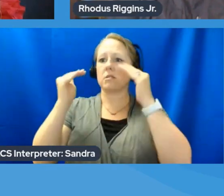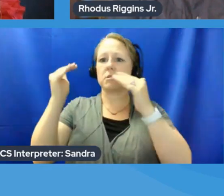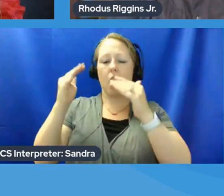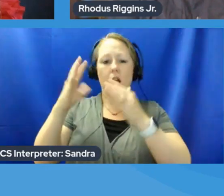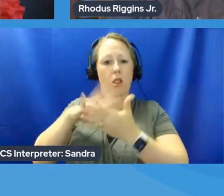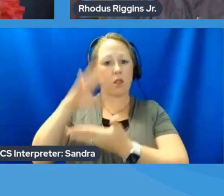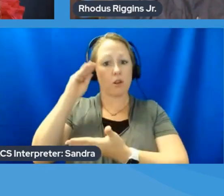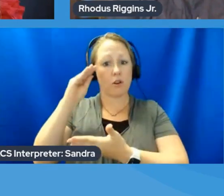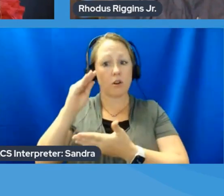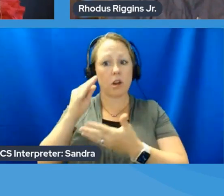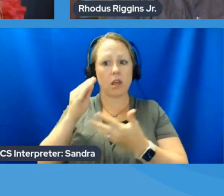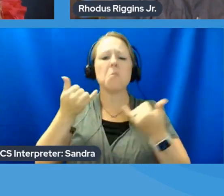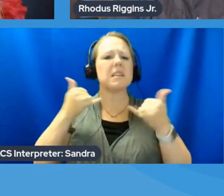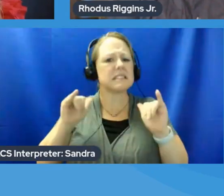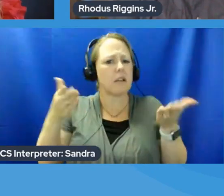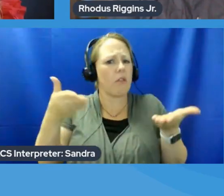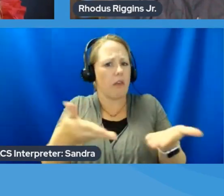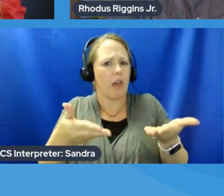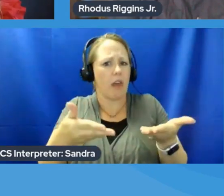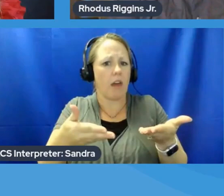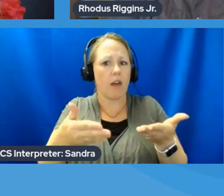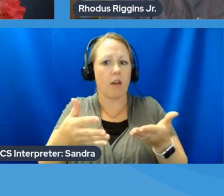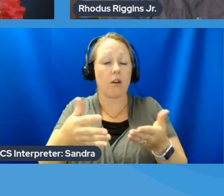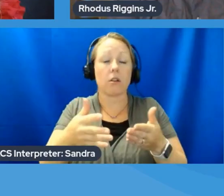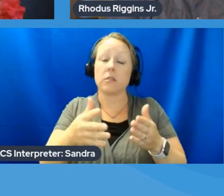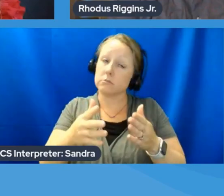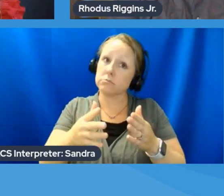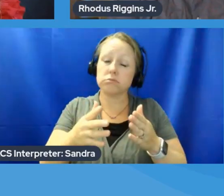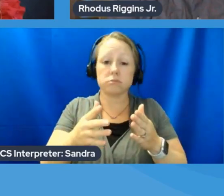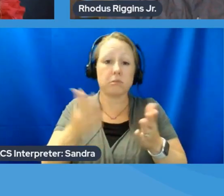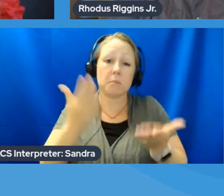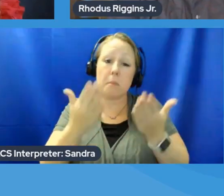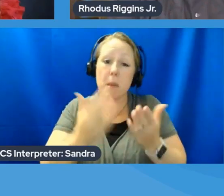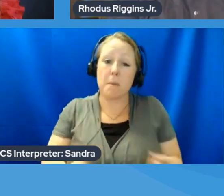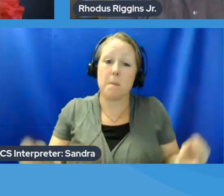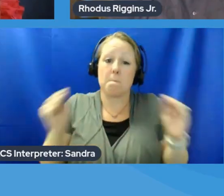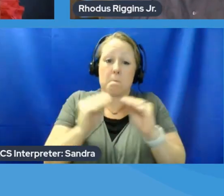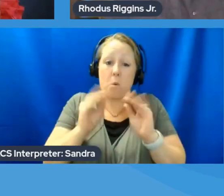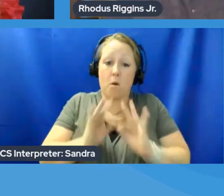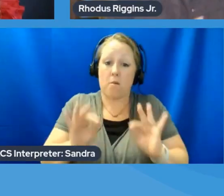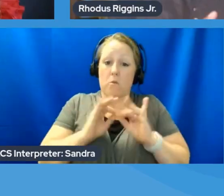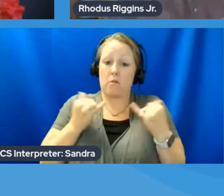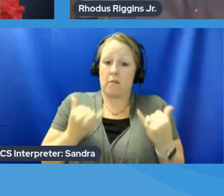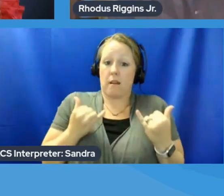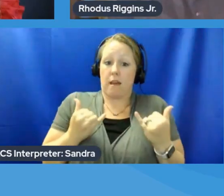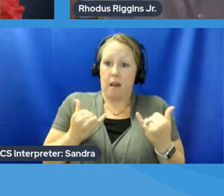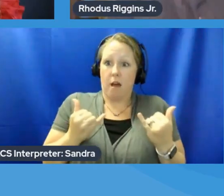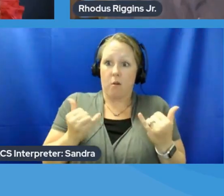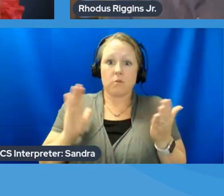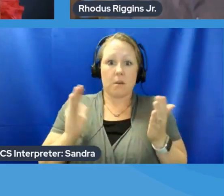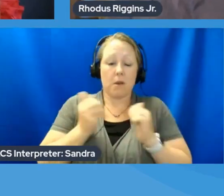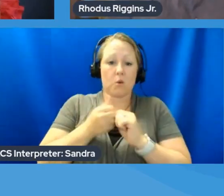And in fact, I think it's even more critical than ever. And another thing is that